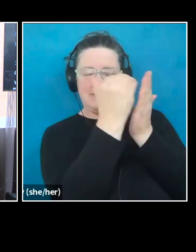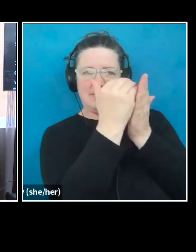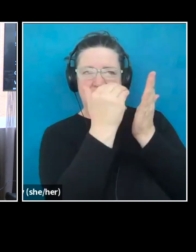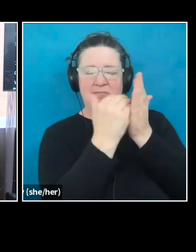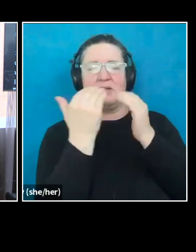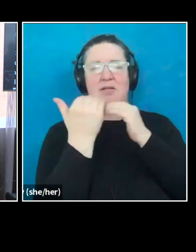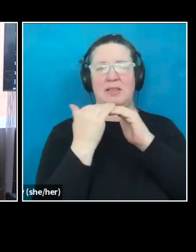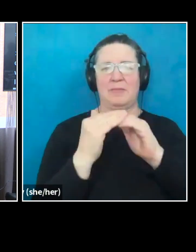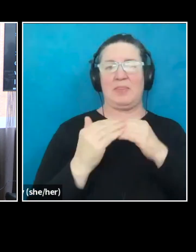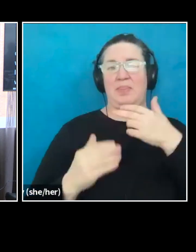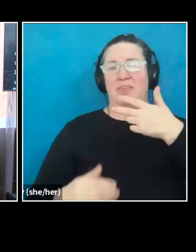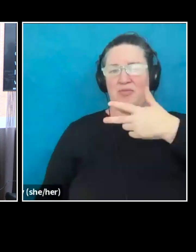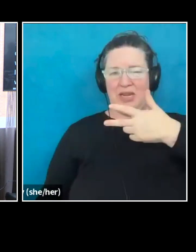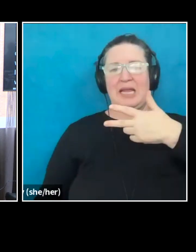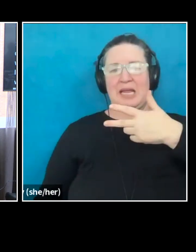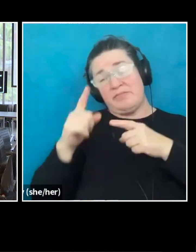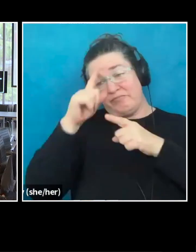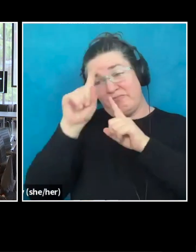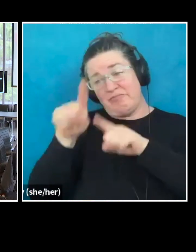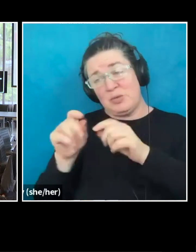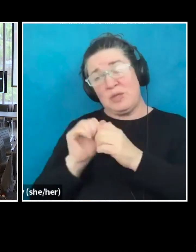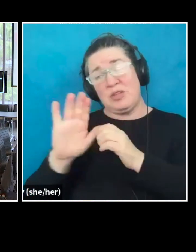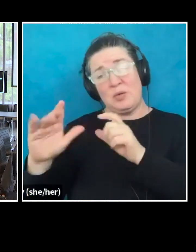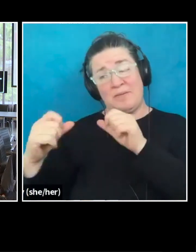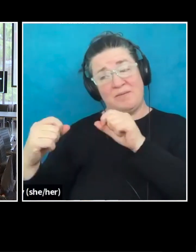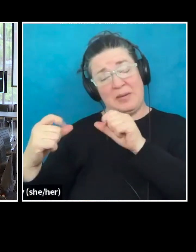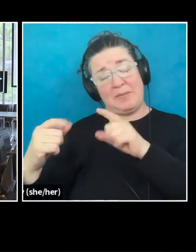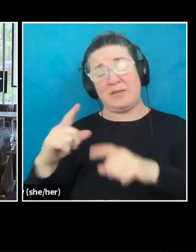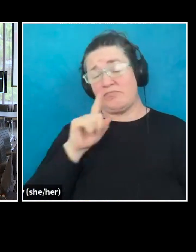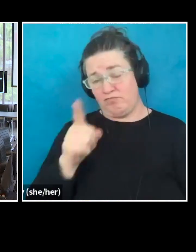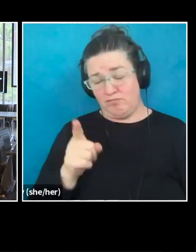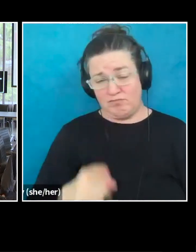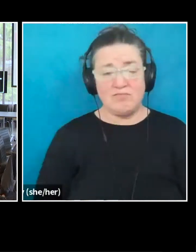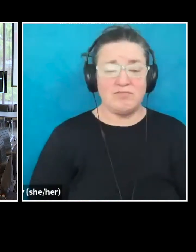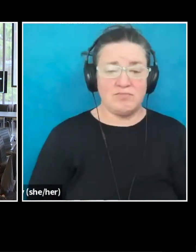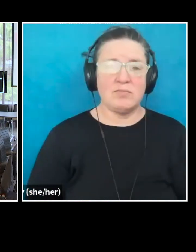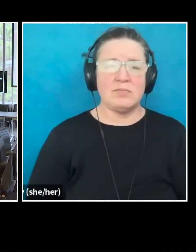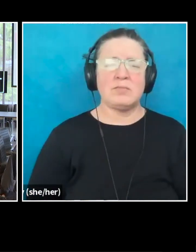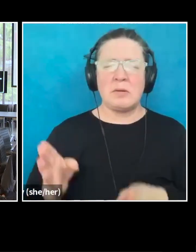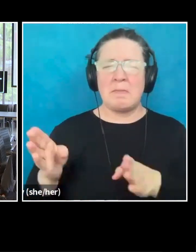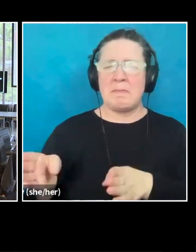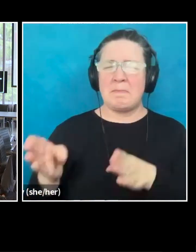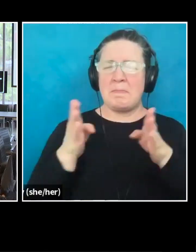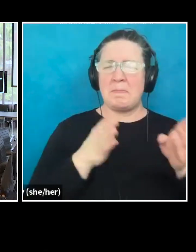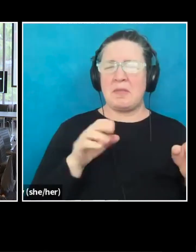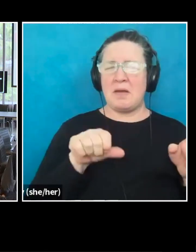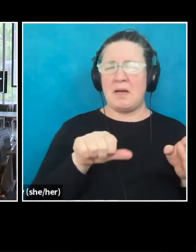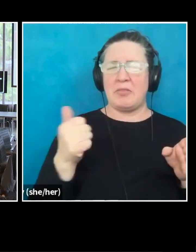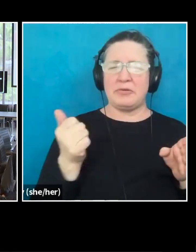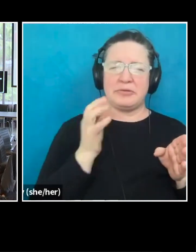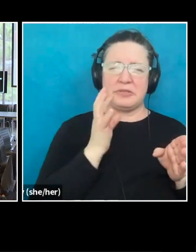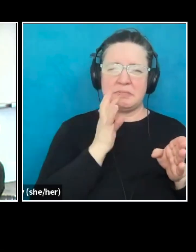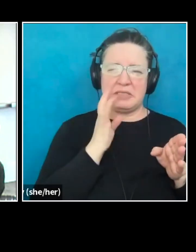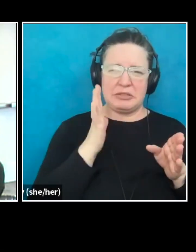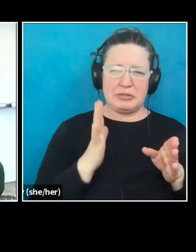feedback. Absolutely. I'll also I'll also note um in the app settings, you can filter for what